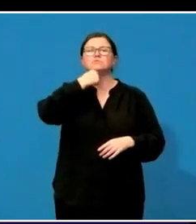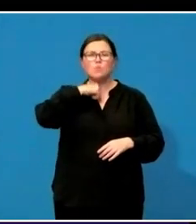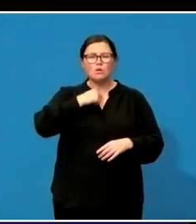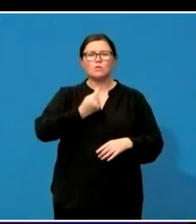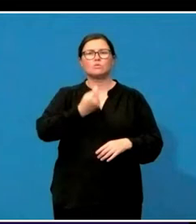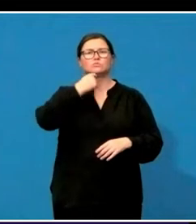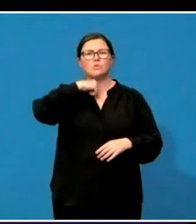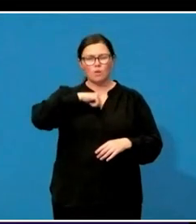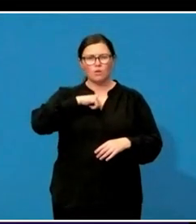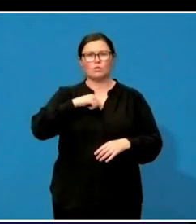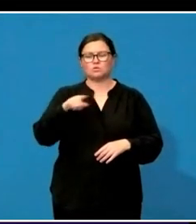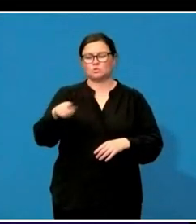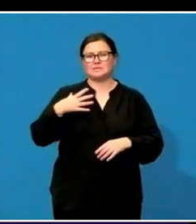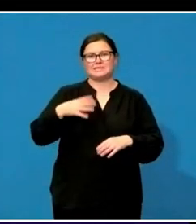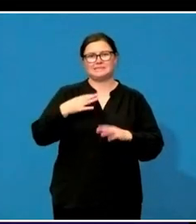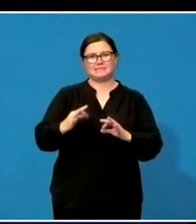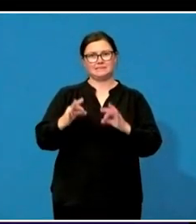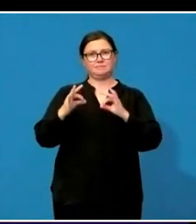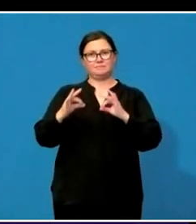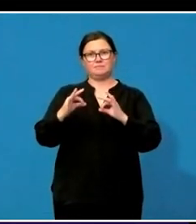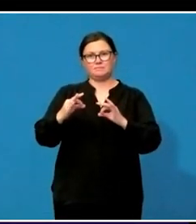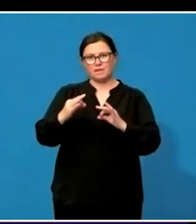food prepared for him so that he can cope with swallowing.